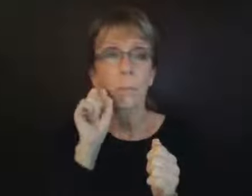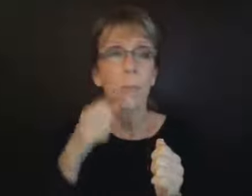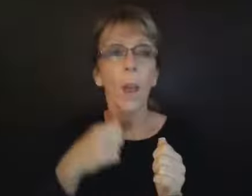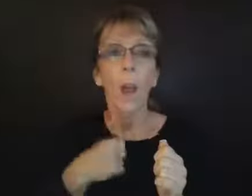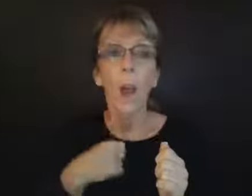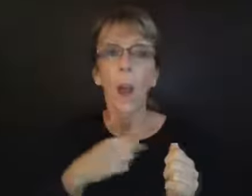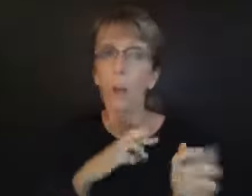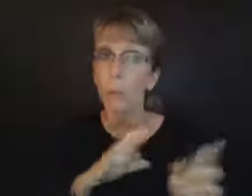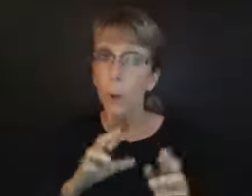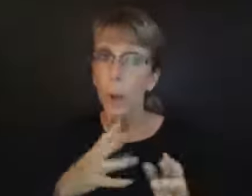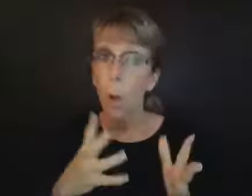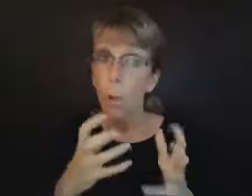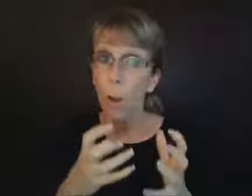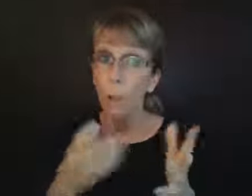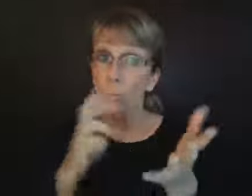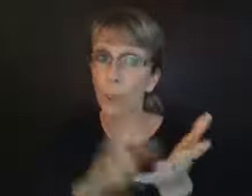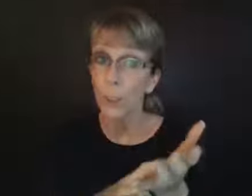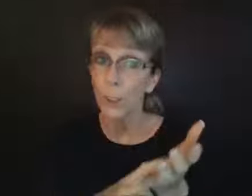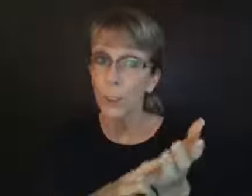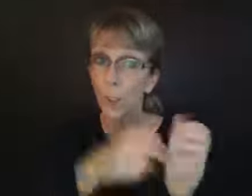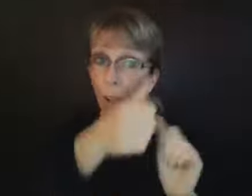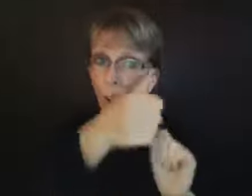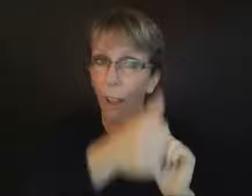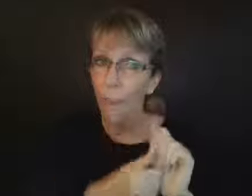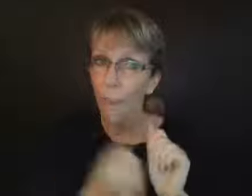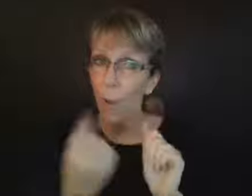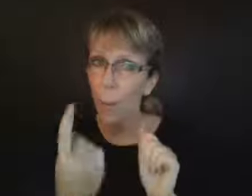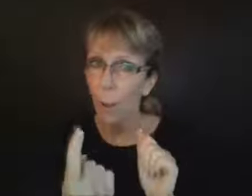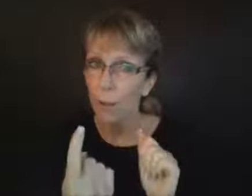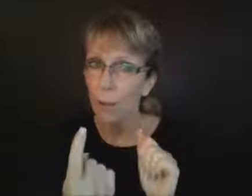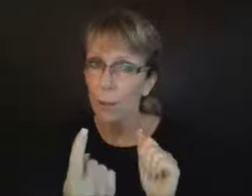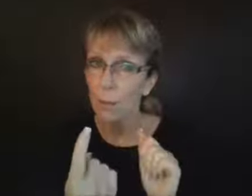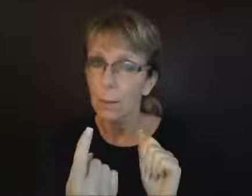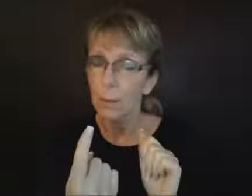I'm ready to register every one of them.